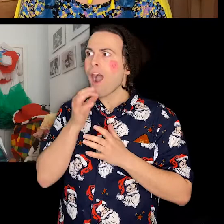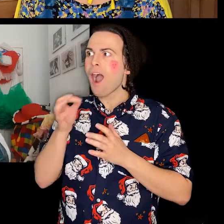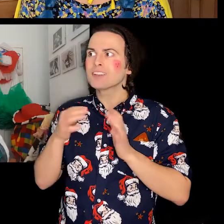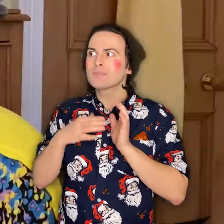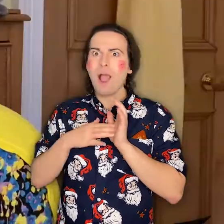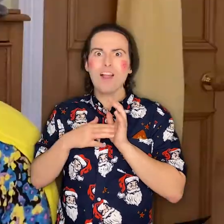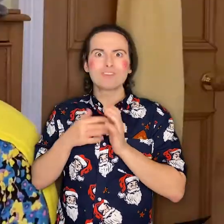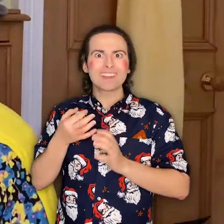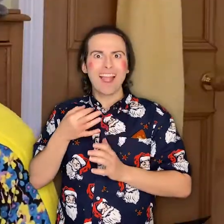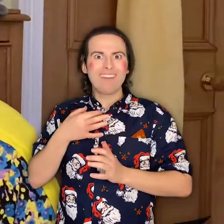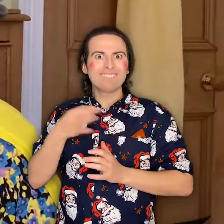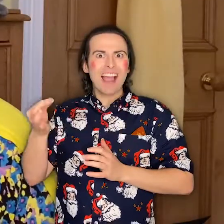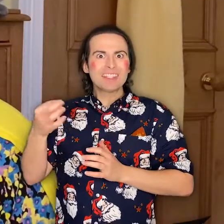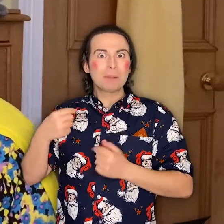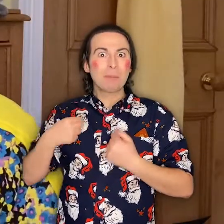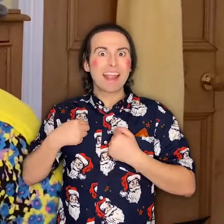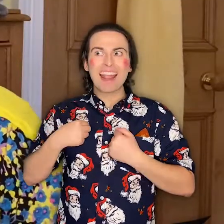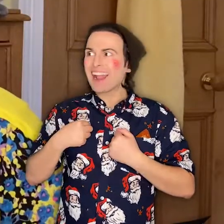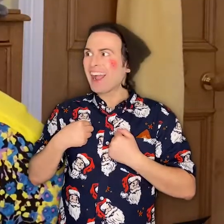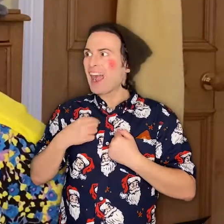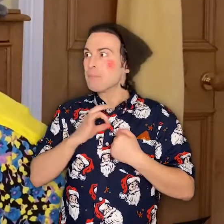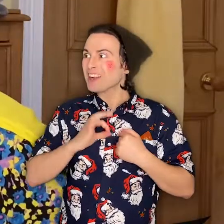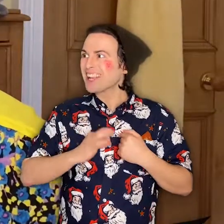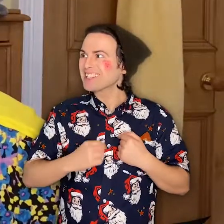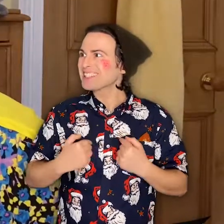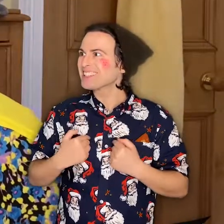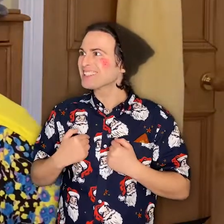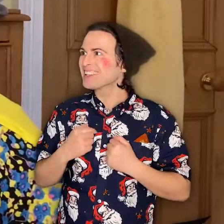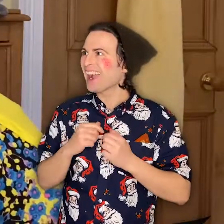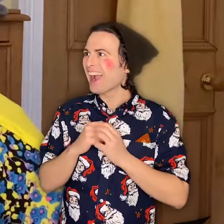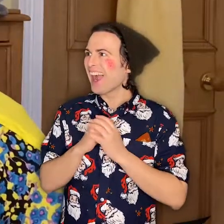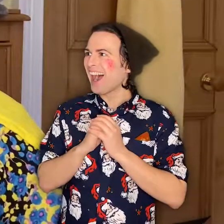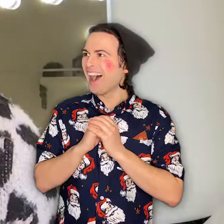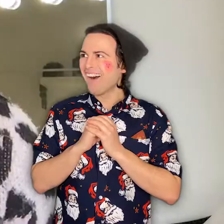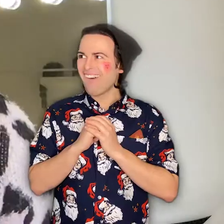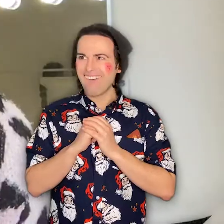Wind – It would be my pleasure. Senga – I bet it would